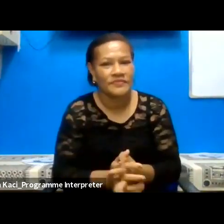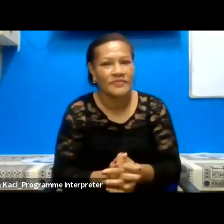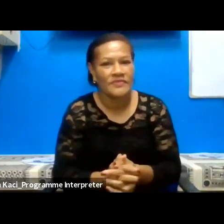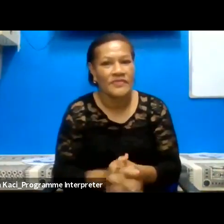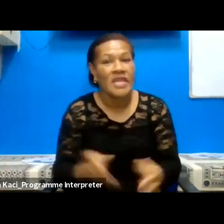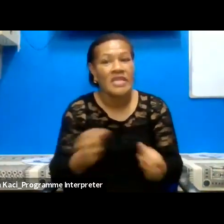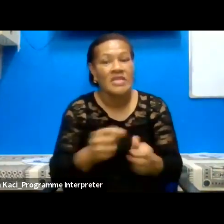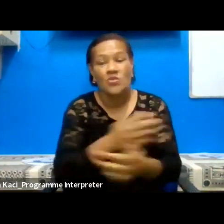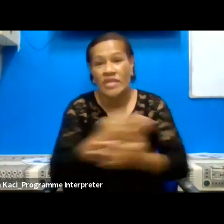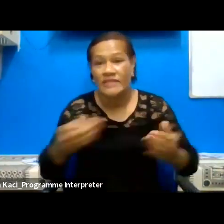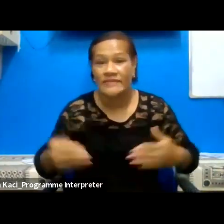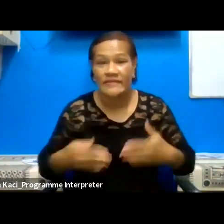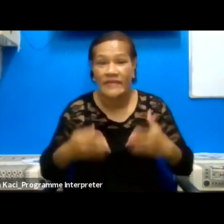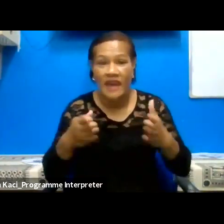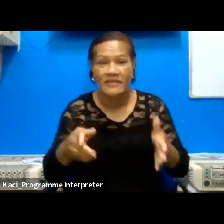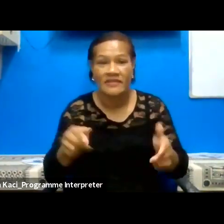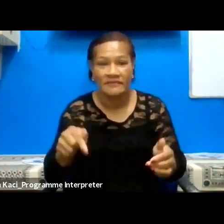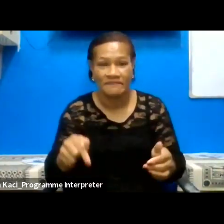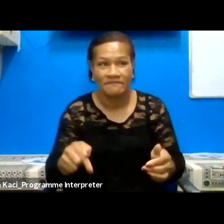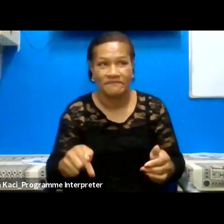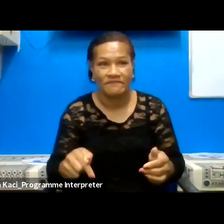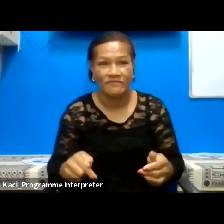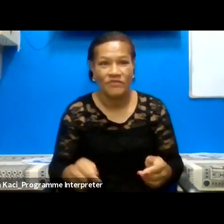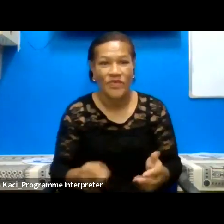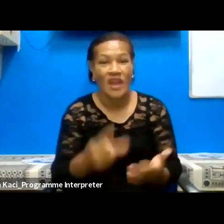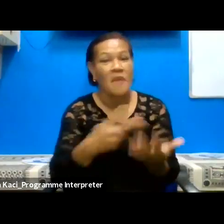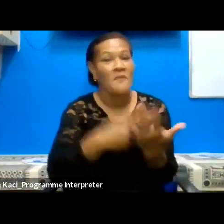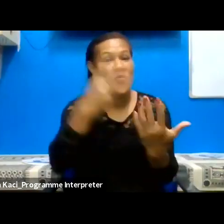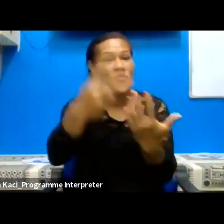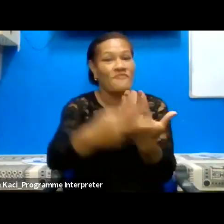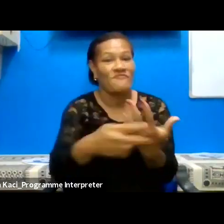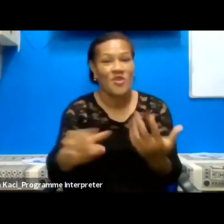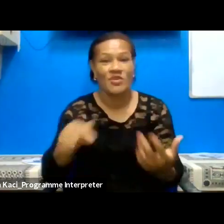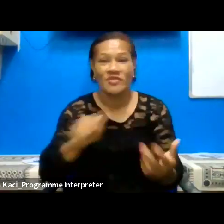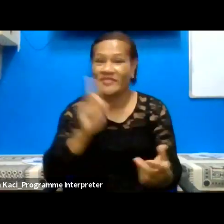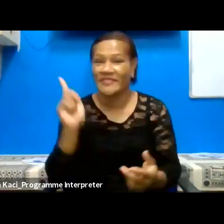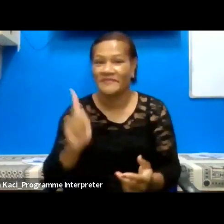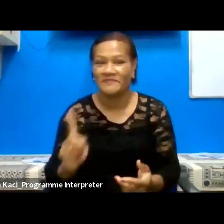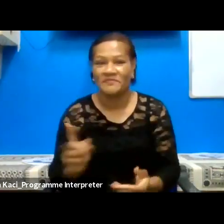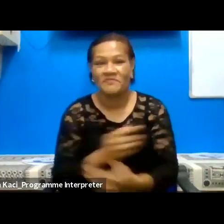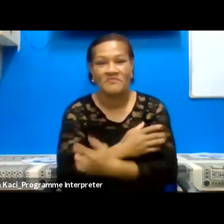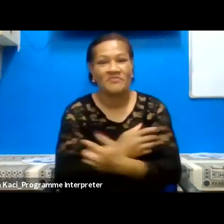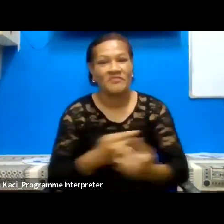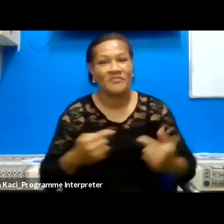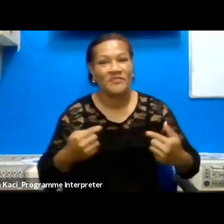we sign for human rights is this year's theme for the